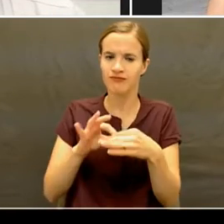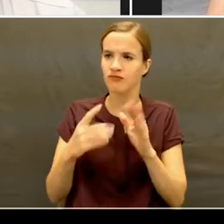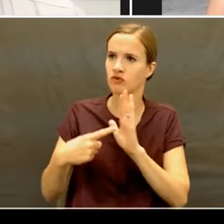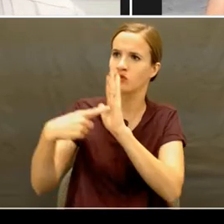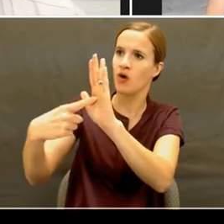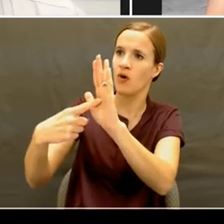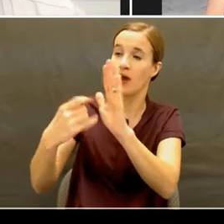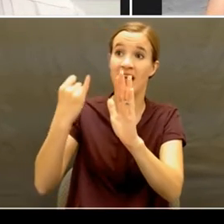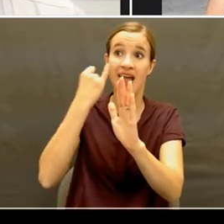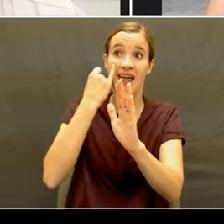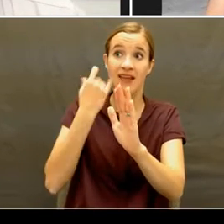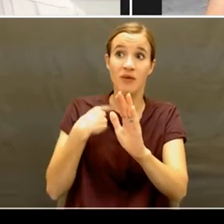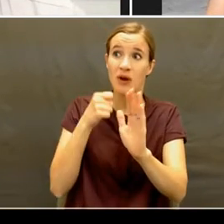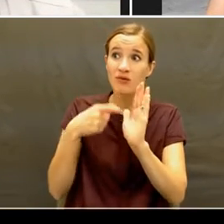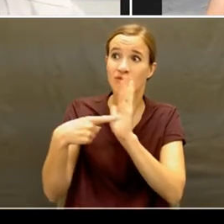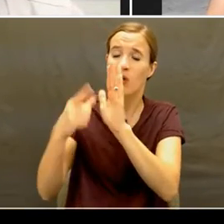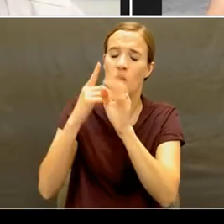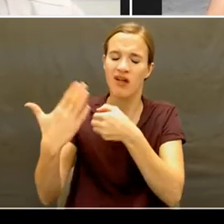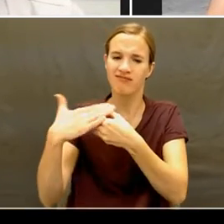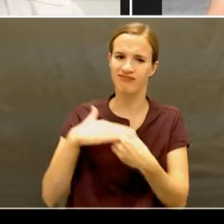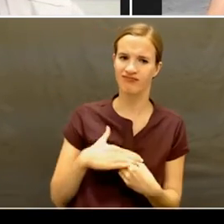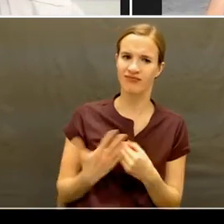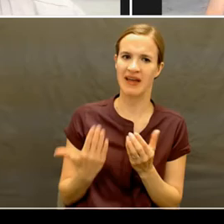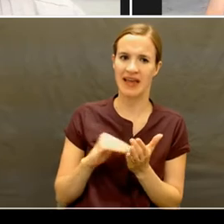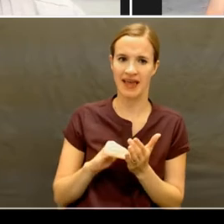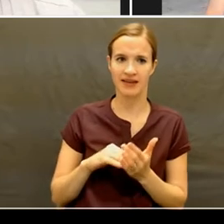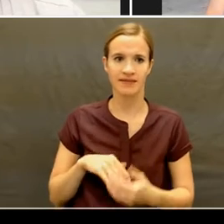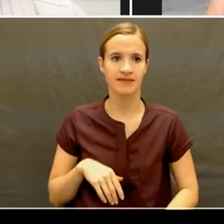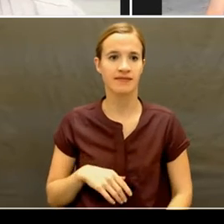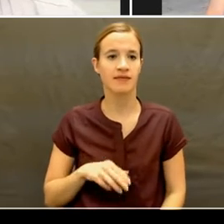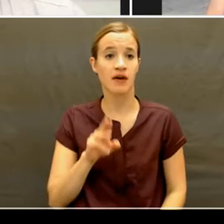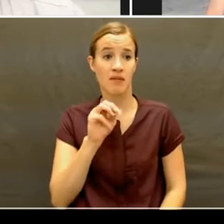get there and you talked about Adapt. Adapt has been huge what they were "Americans with